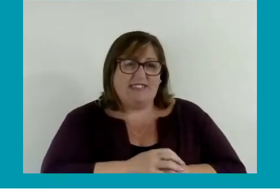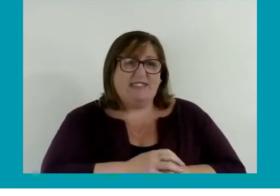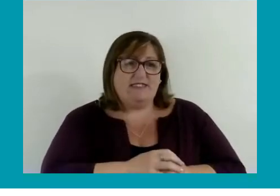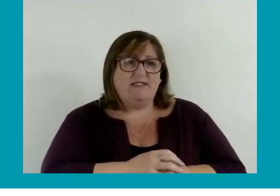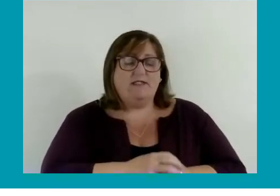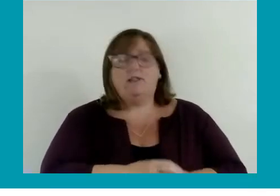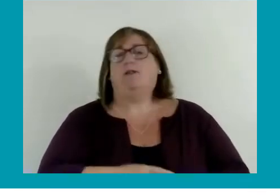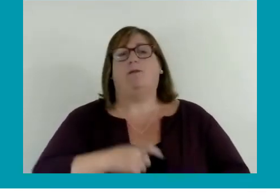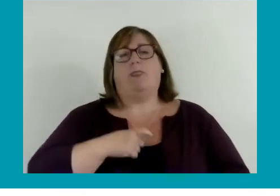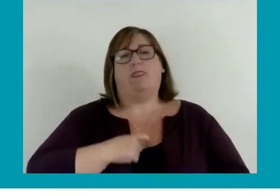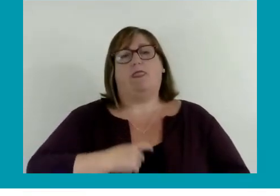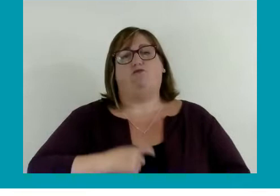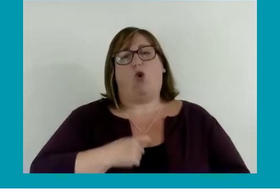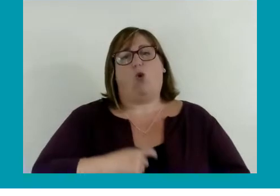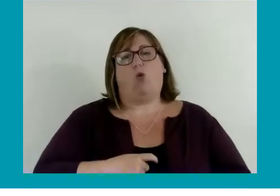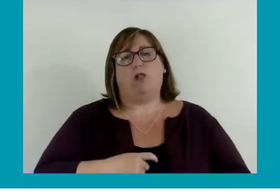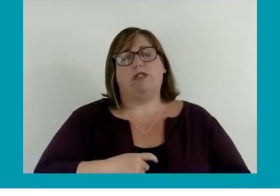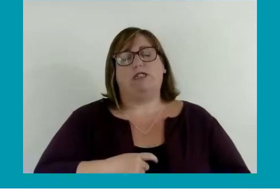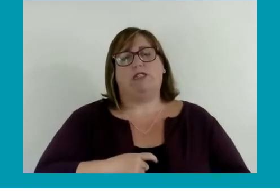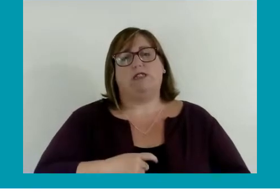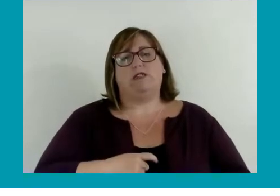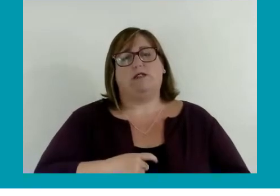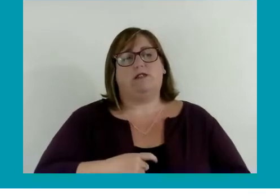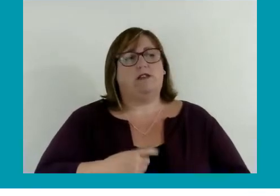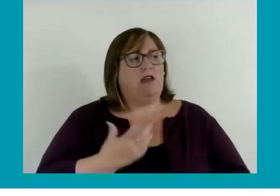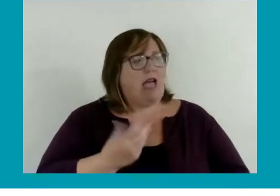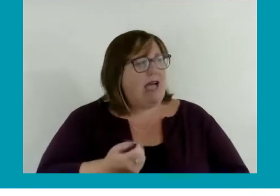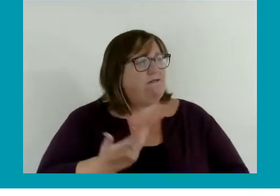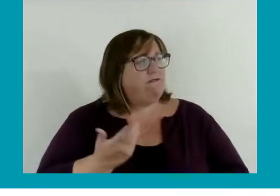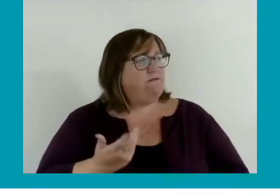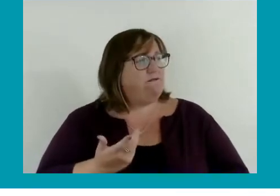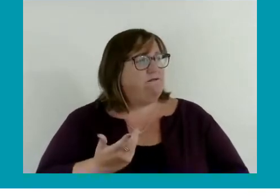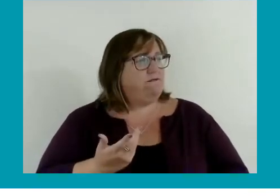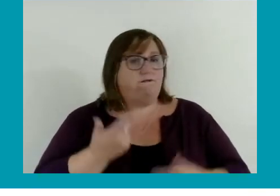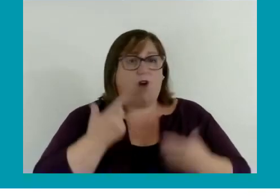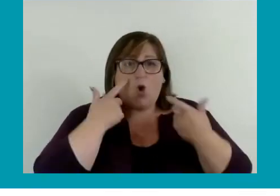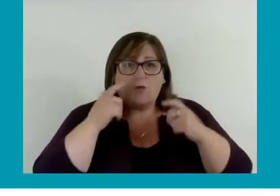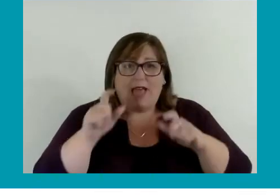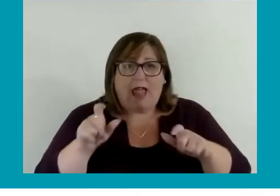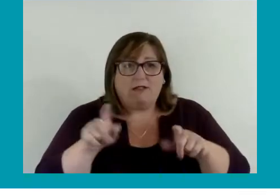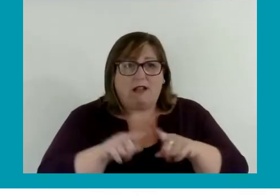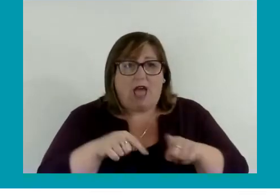said um you know the fact we have hotels means we need hotel managers, we need receptionists,